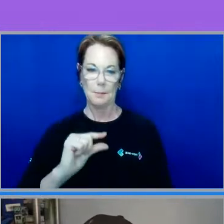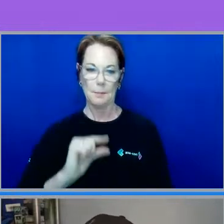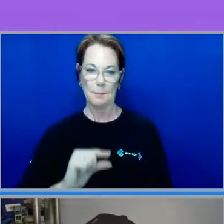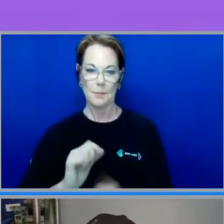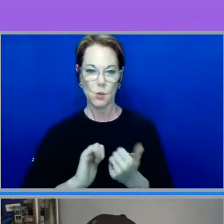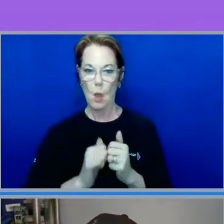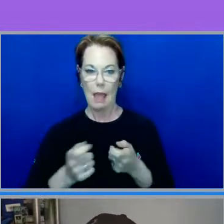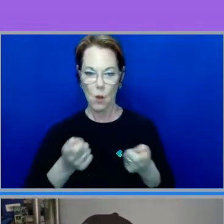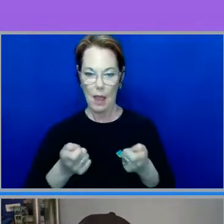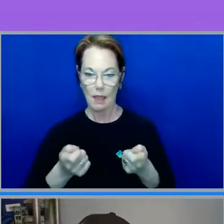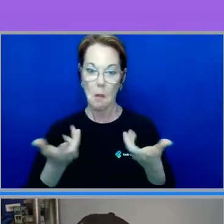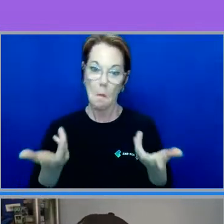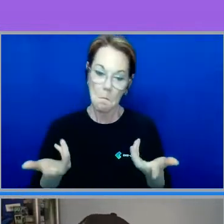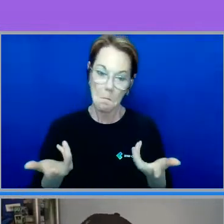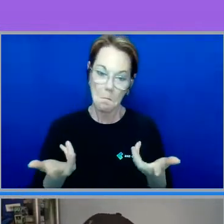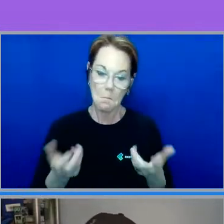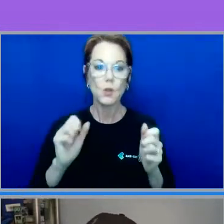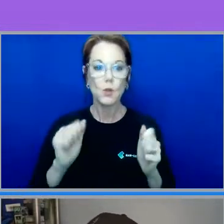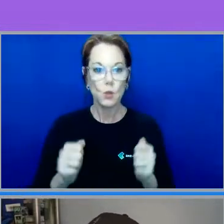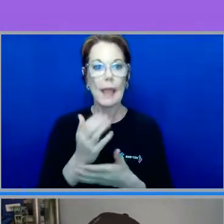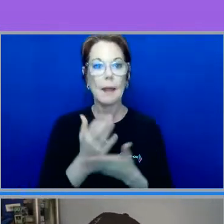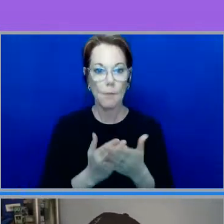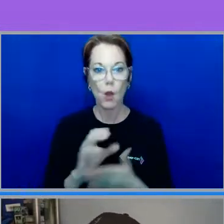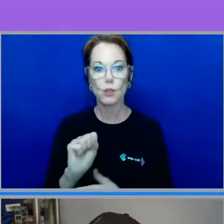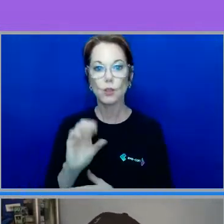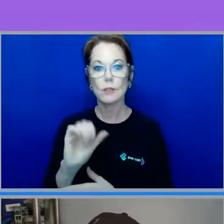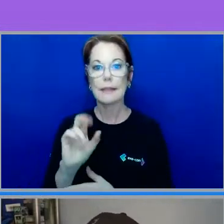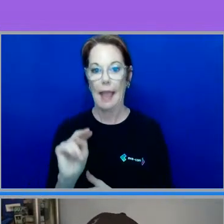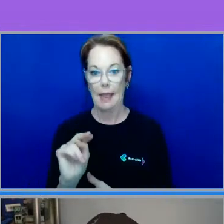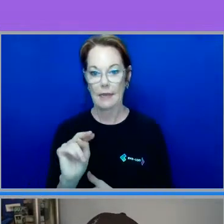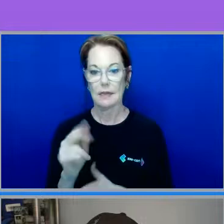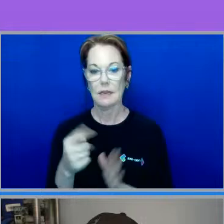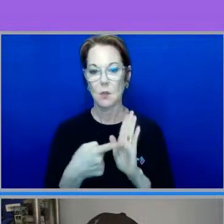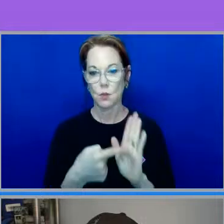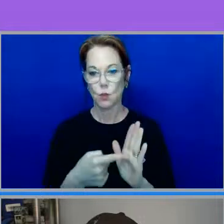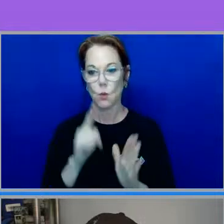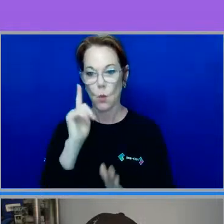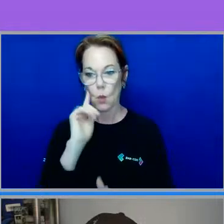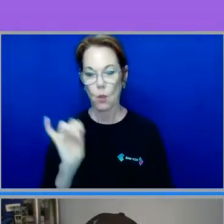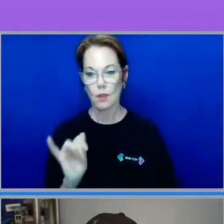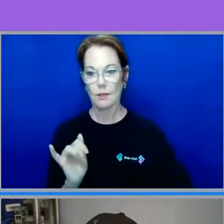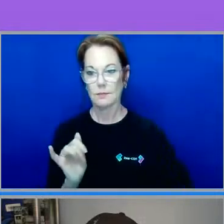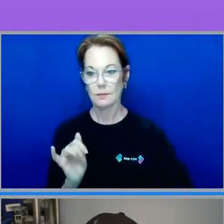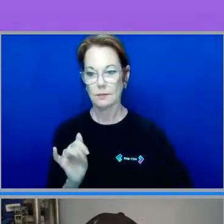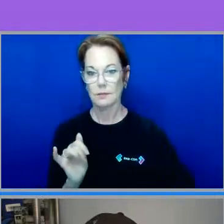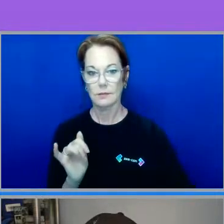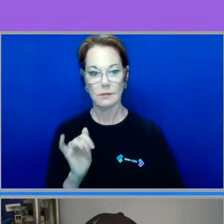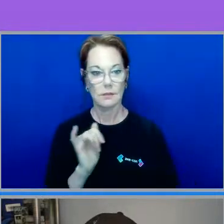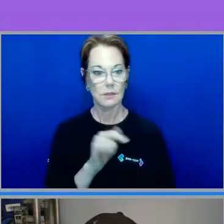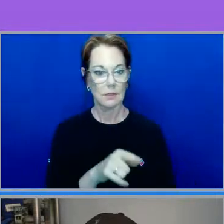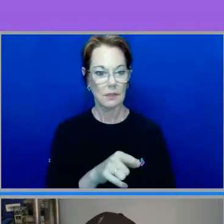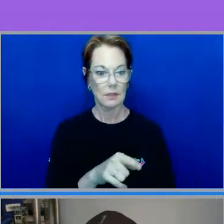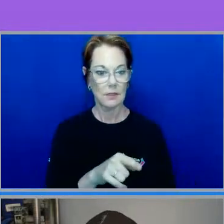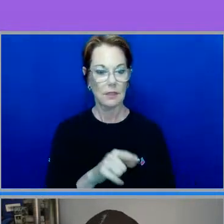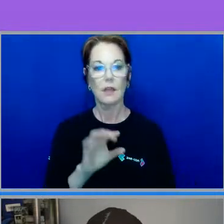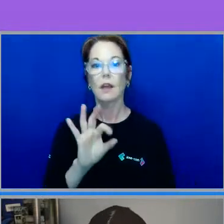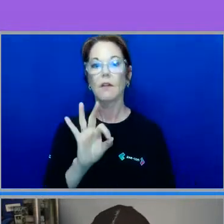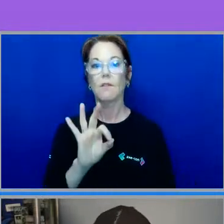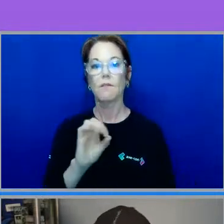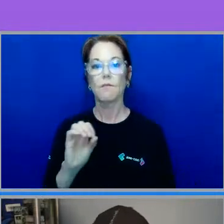one little piece of the web page. So how do you handle that? Well, you can actually do a partial scan. So let's look at